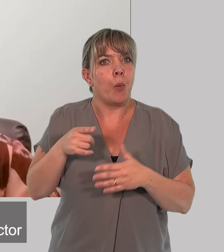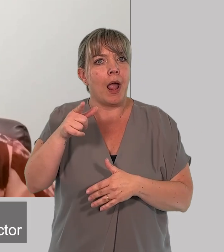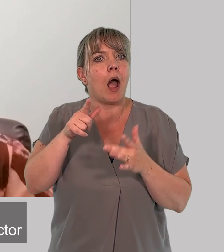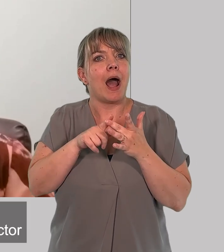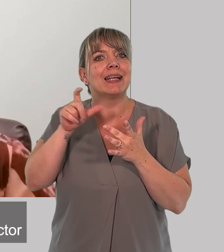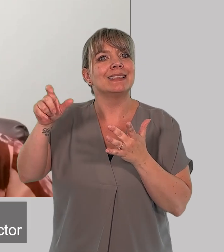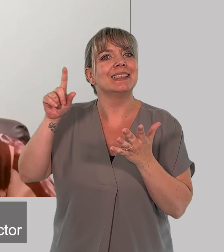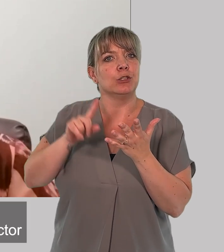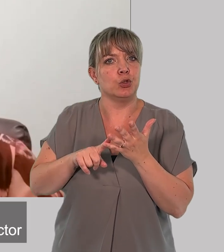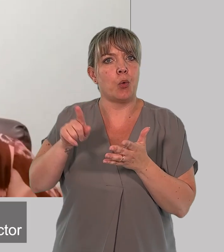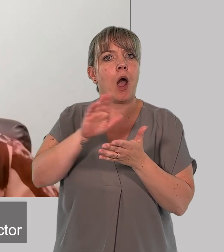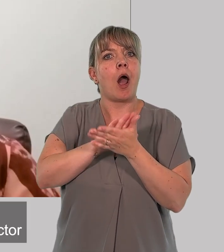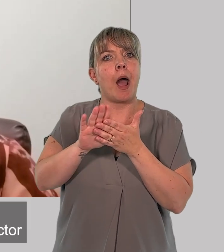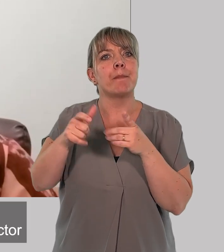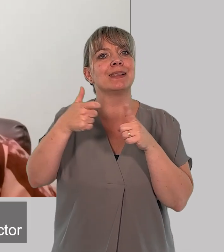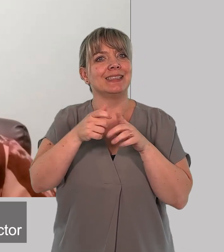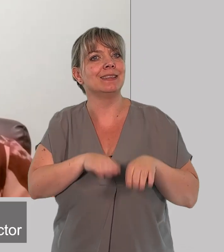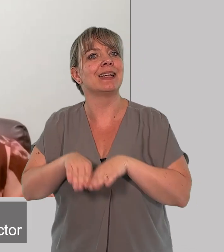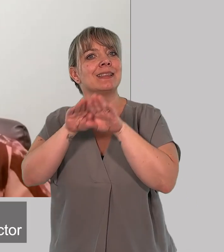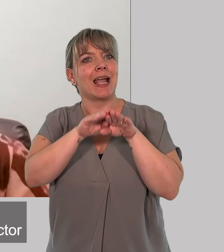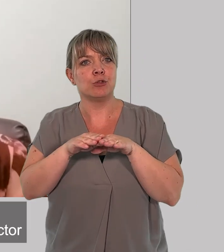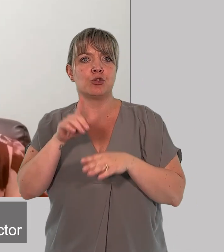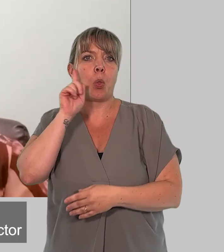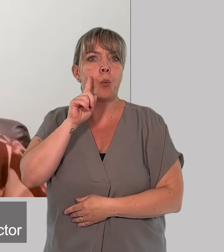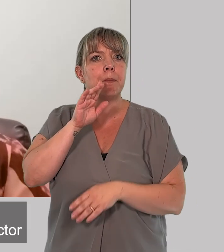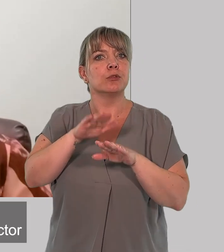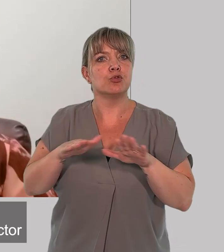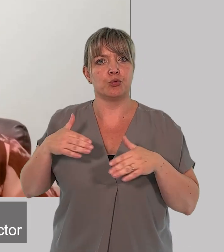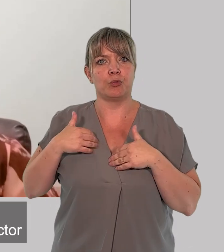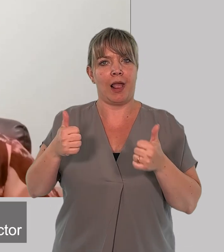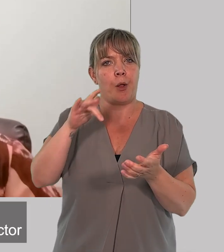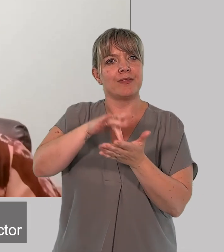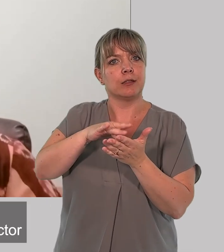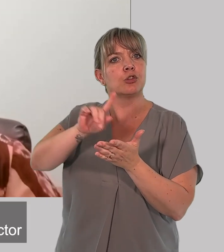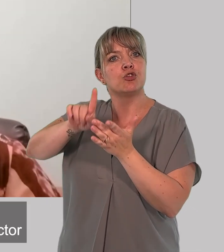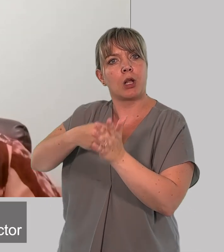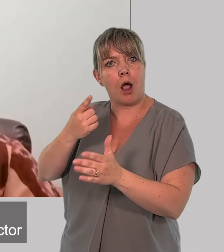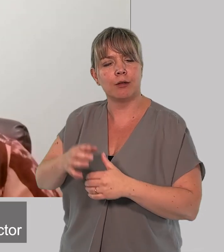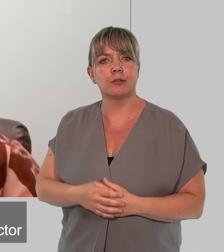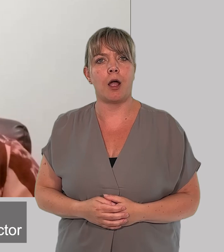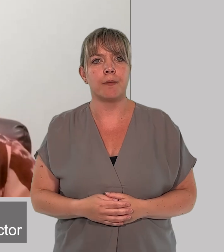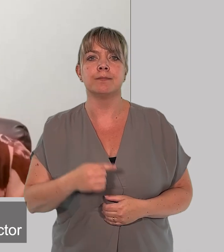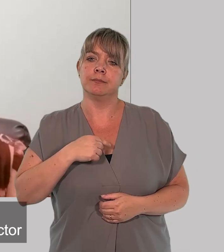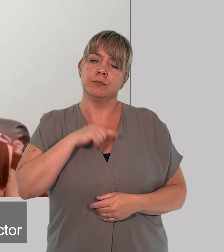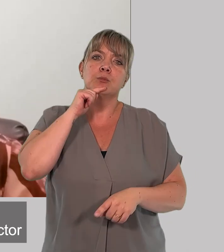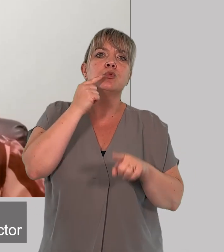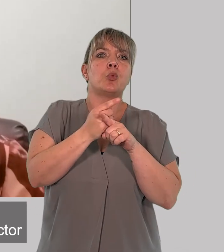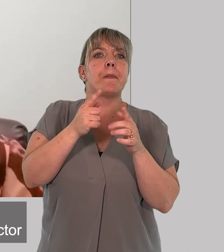Talking about AMR may not be separated from my professional experience as a doctor